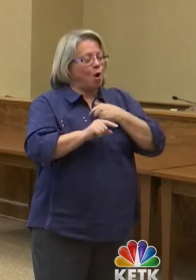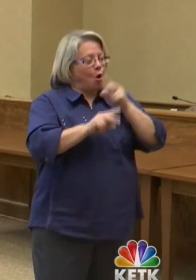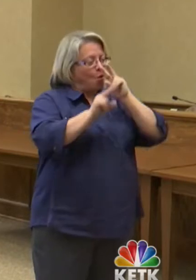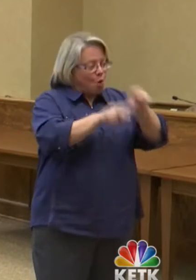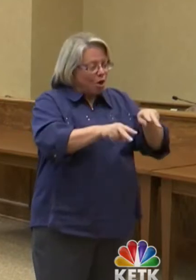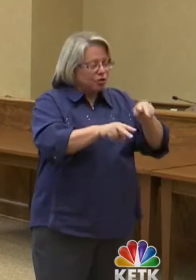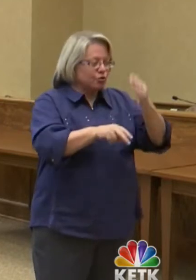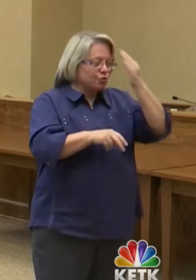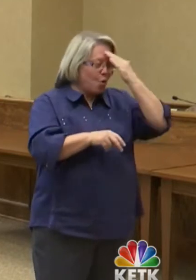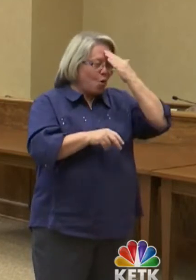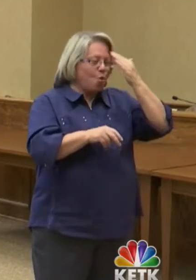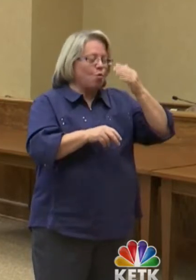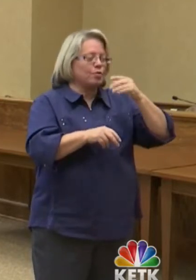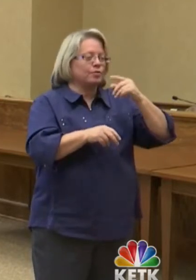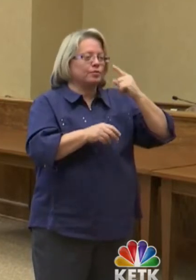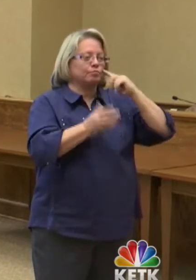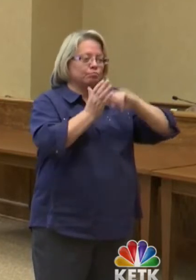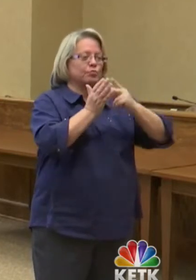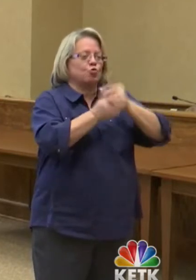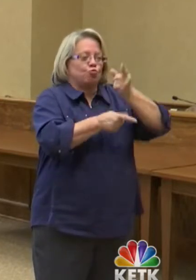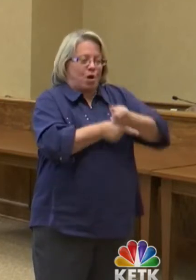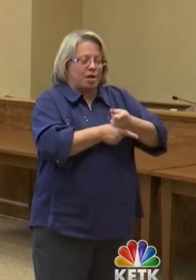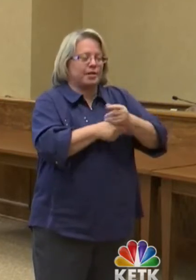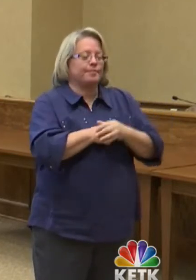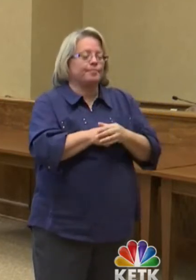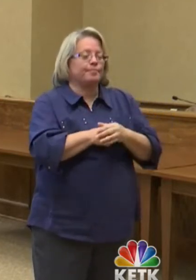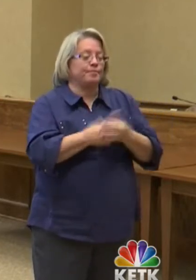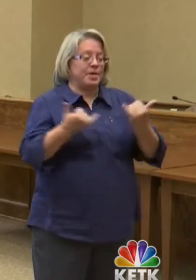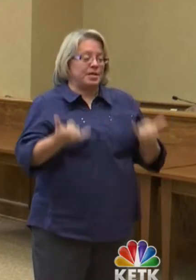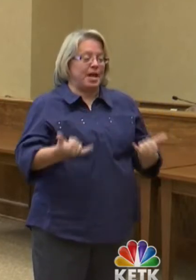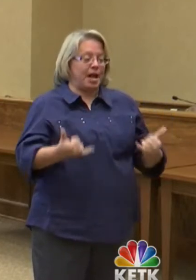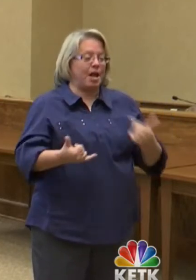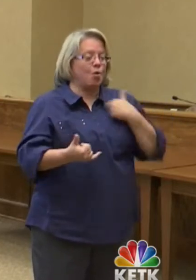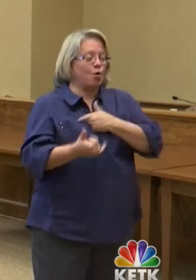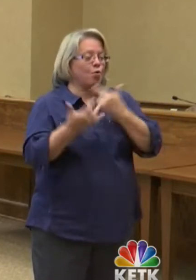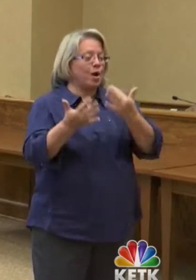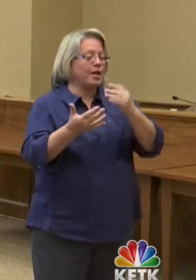LOCALLY WE DID SO IN A PRUDENT AND REASONED MANNER. I CAN ASSURE YOU THAT WE WILL EXIT THE SAME WAY. OUR DECISIONS WILL NOT BE EMOTIONALLY DRIVEN.